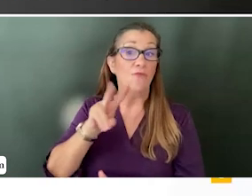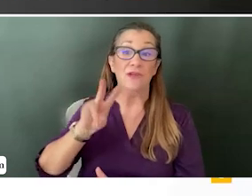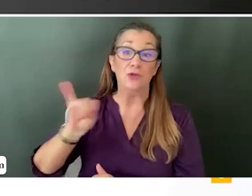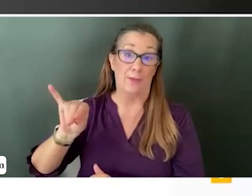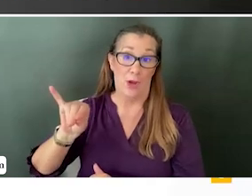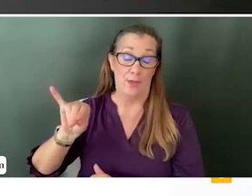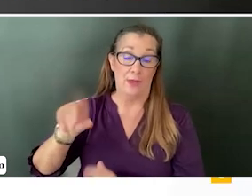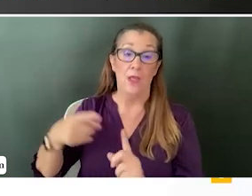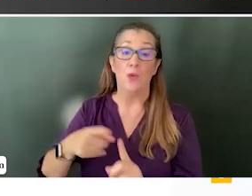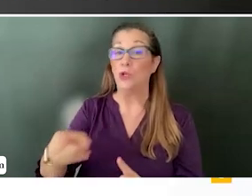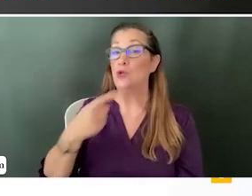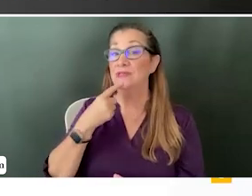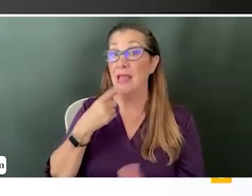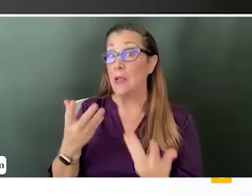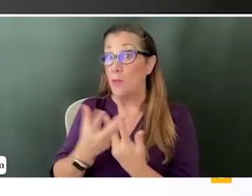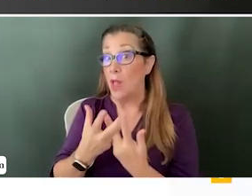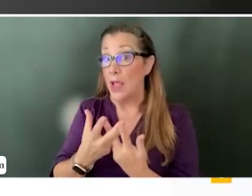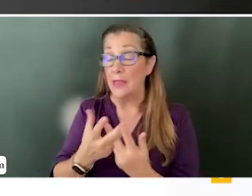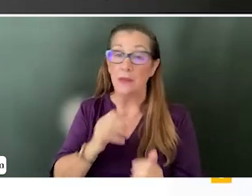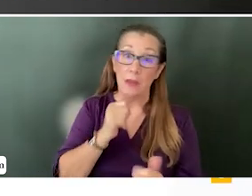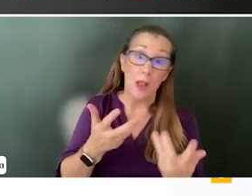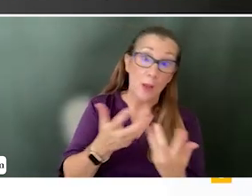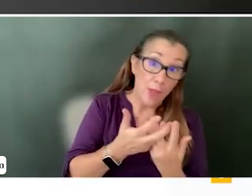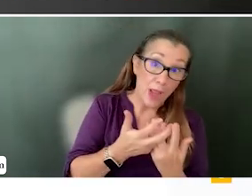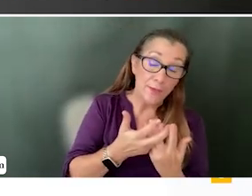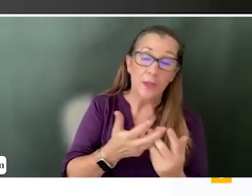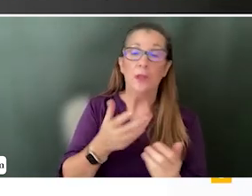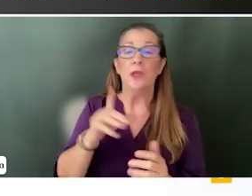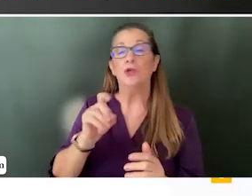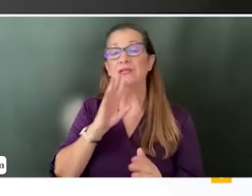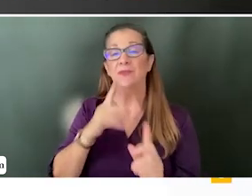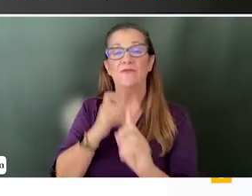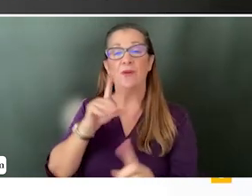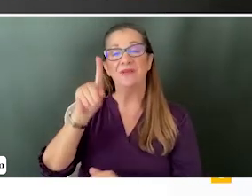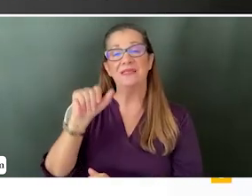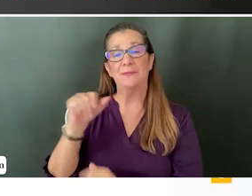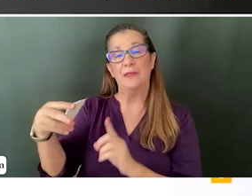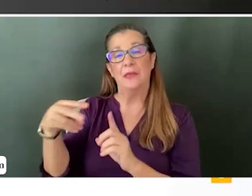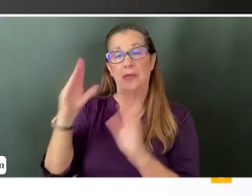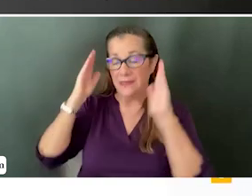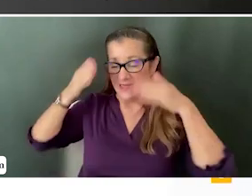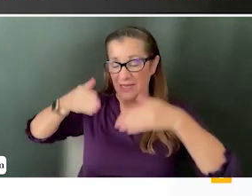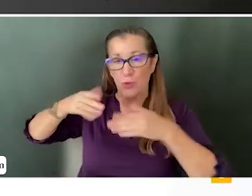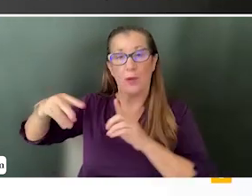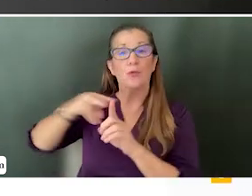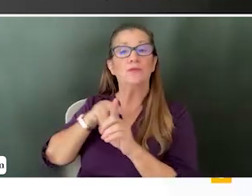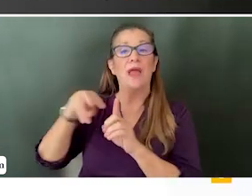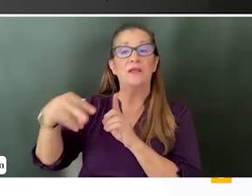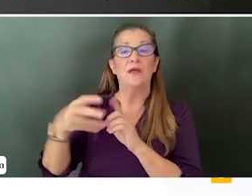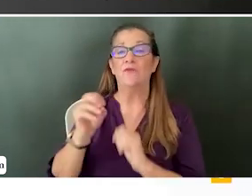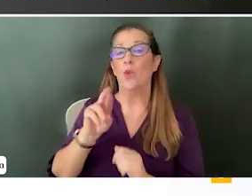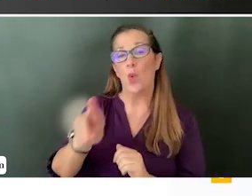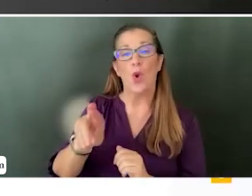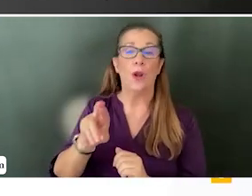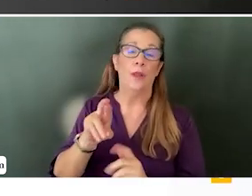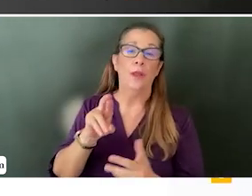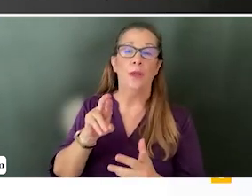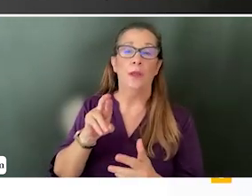And whatever you say, is it compliant or not? You need to speak from a disability centric perspective or an individual user.